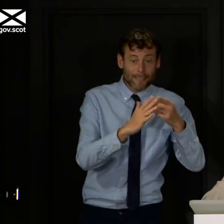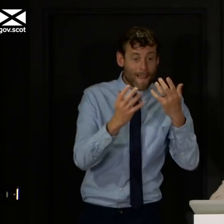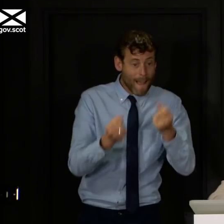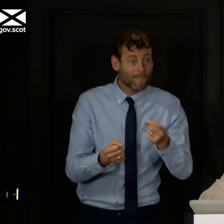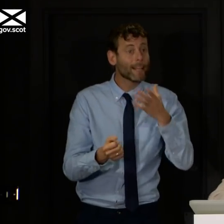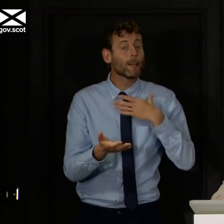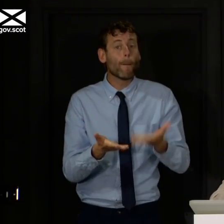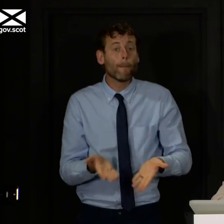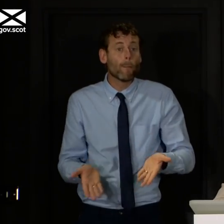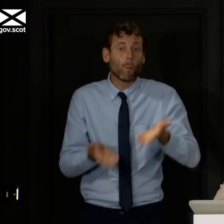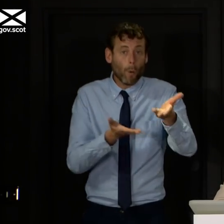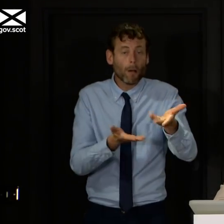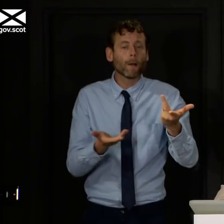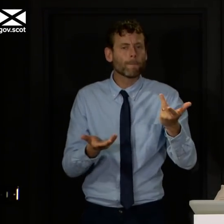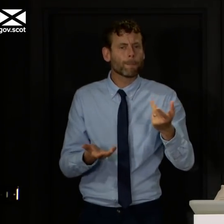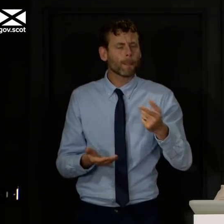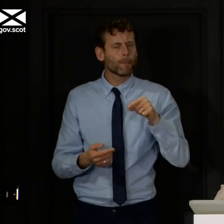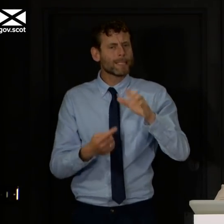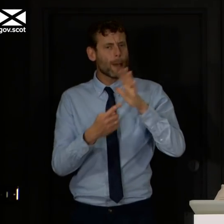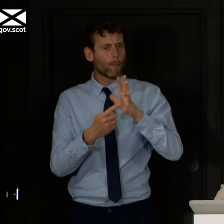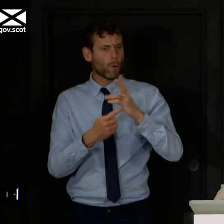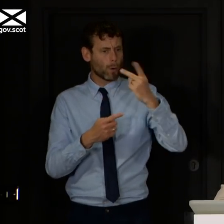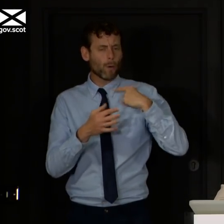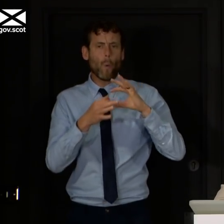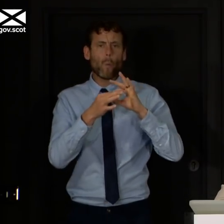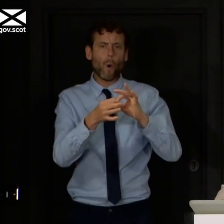have to have these partnerships working effectively, and, you know as I've said before, not to